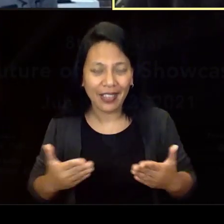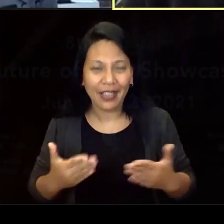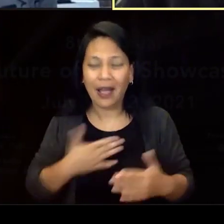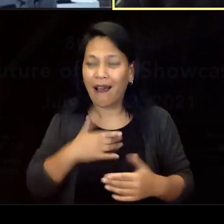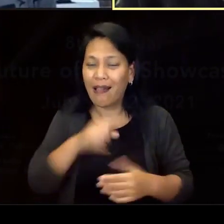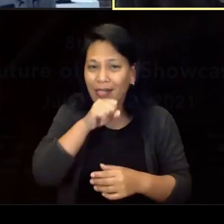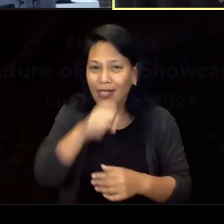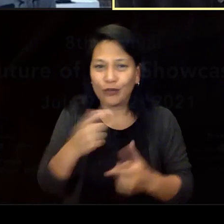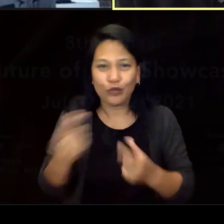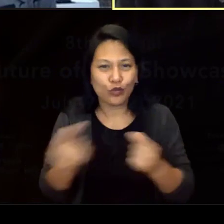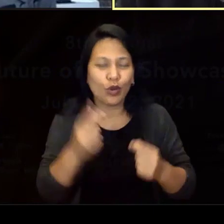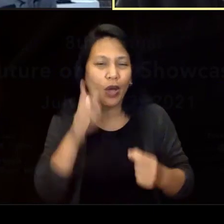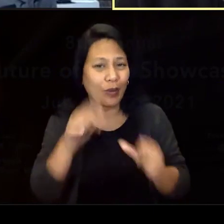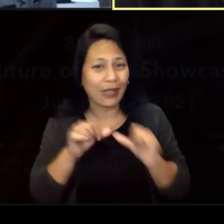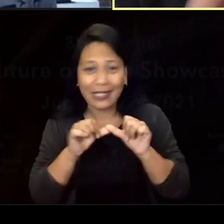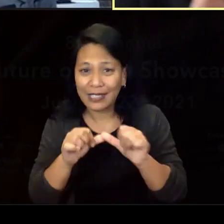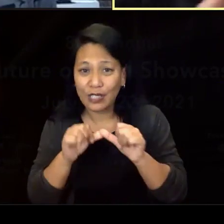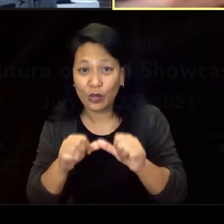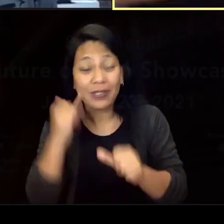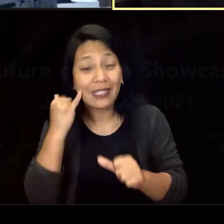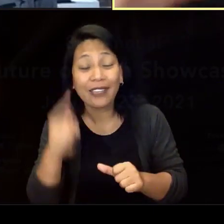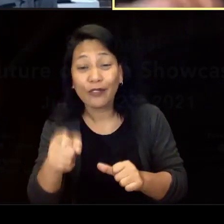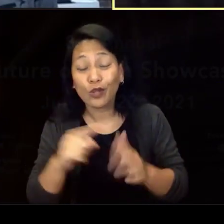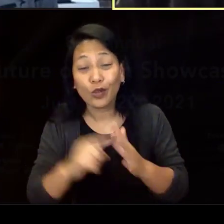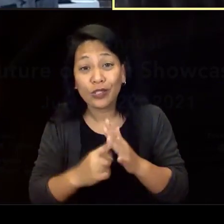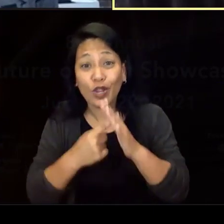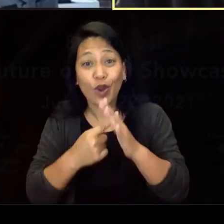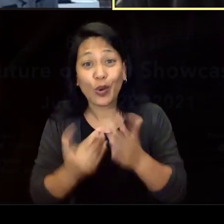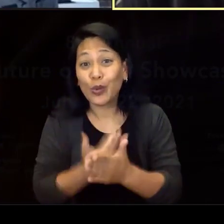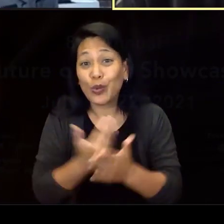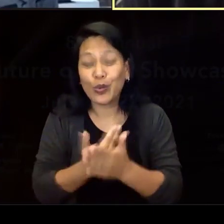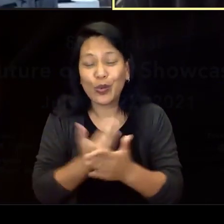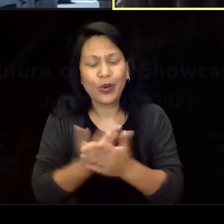So yeah, if you're emerging, just keep emerging and keep doing what you're doing.